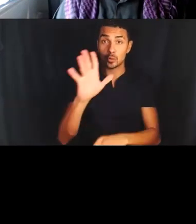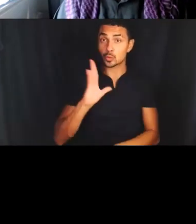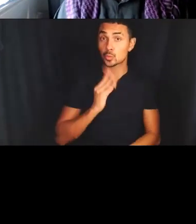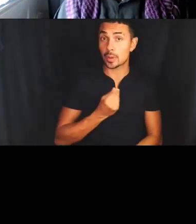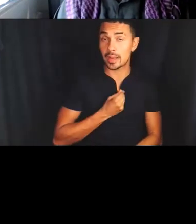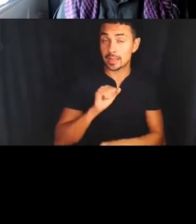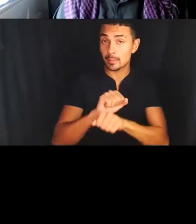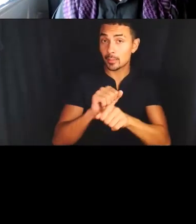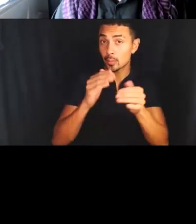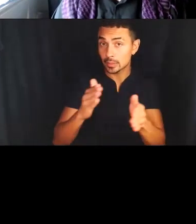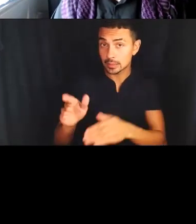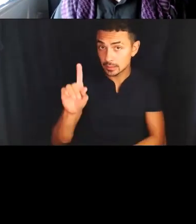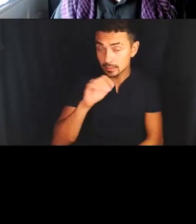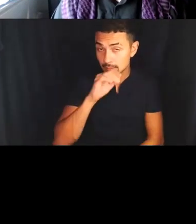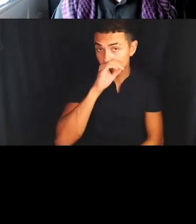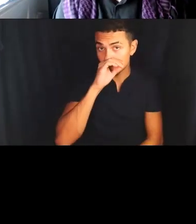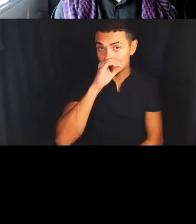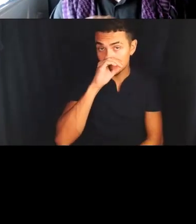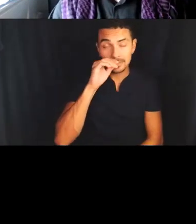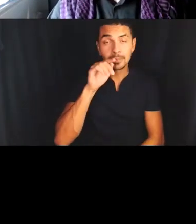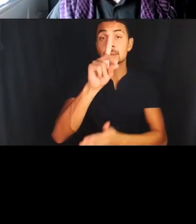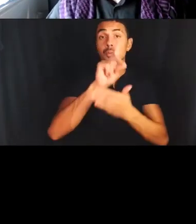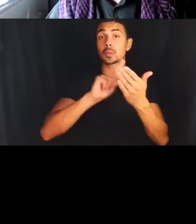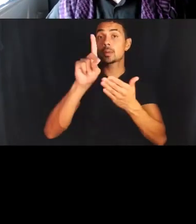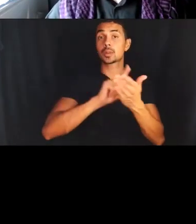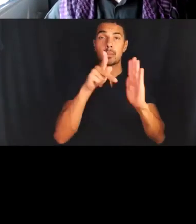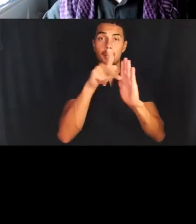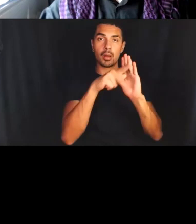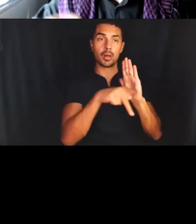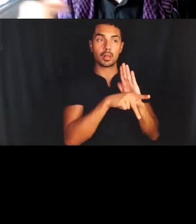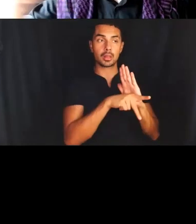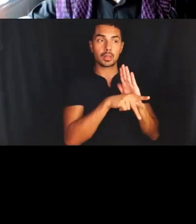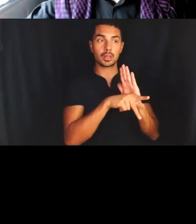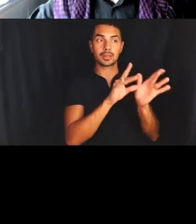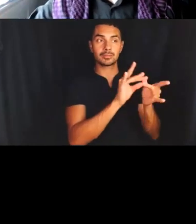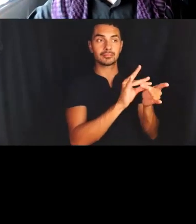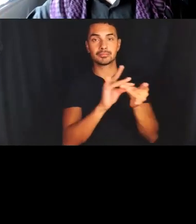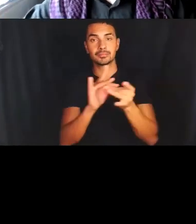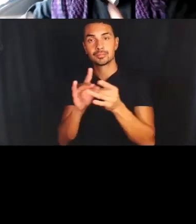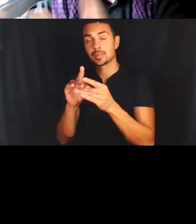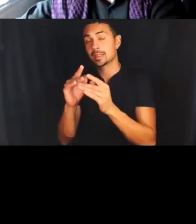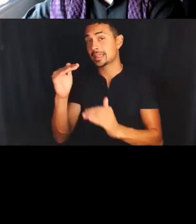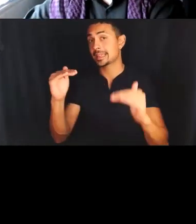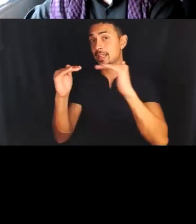their non-discrimination policy may not extend to offering equal compensation